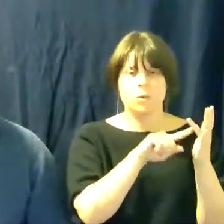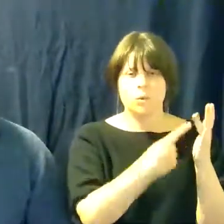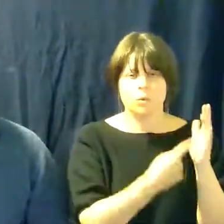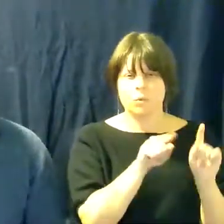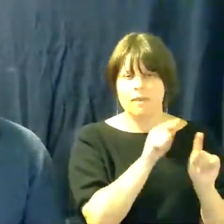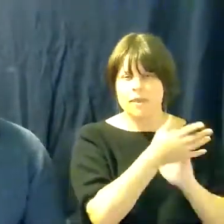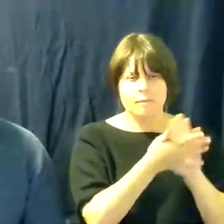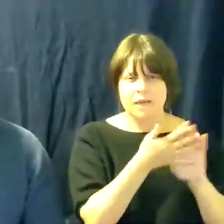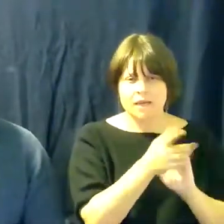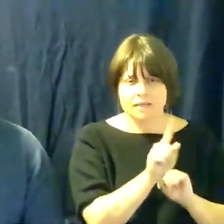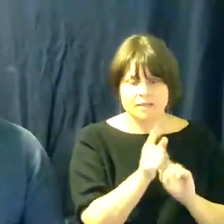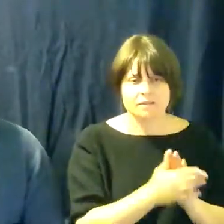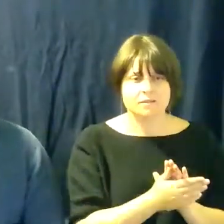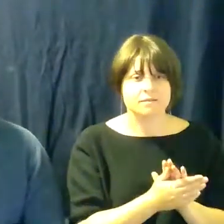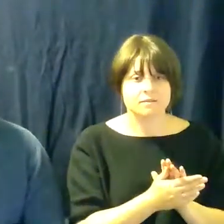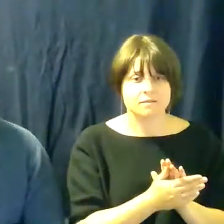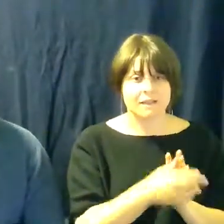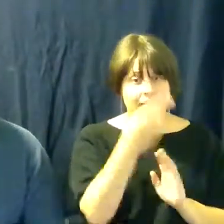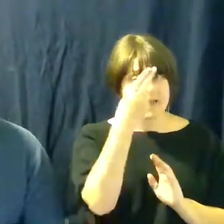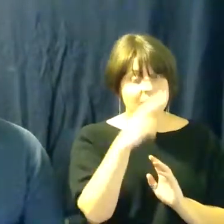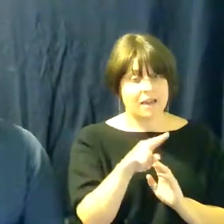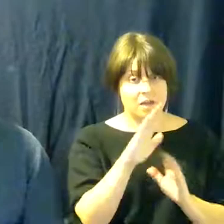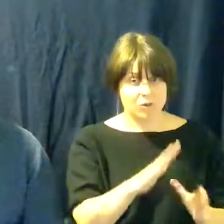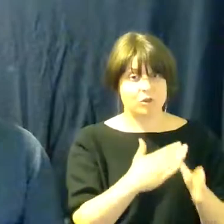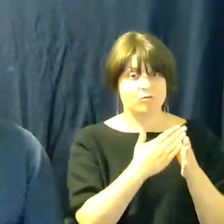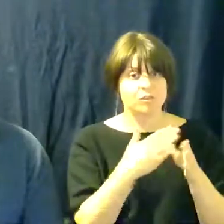Now we will talk about what does the meaning